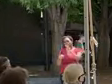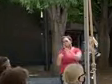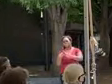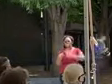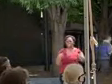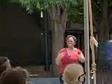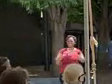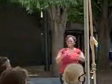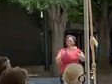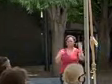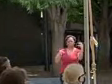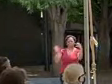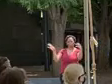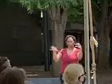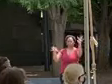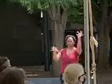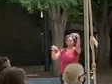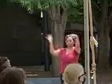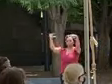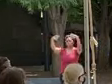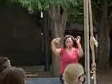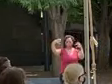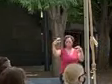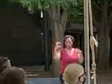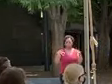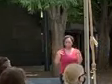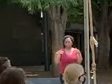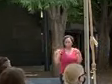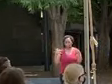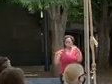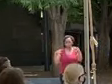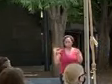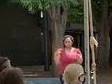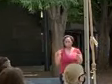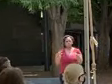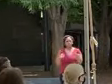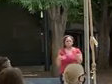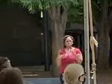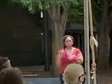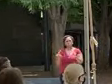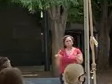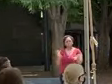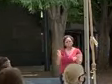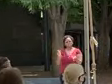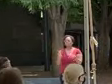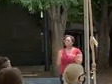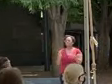which are difficult to change and create safety and accessibility concerns when they burn out.